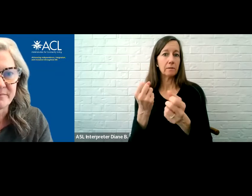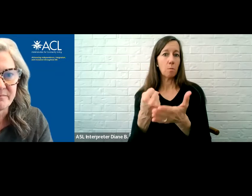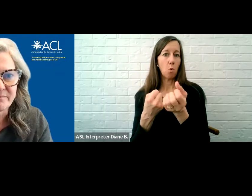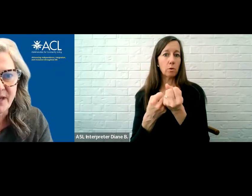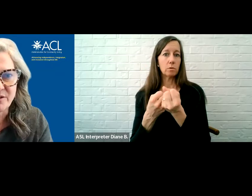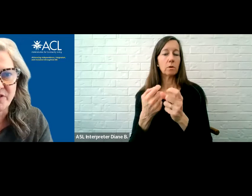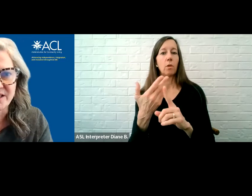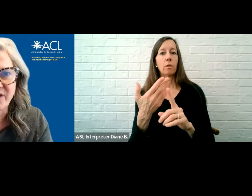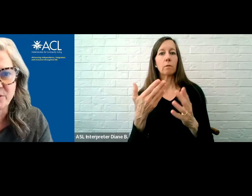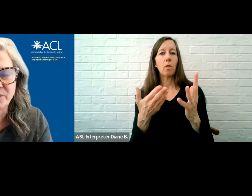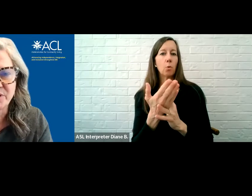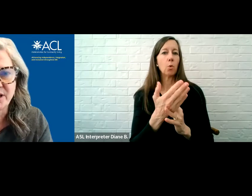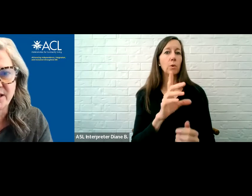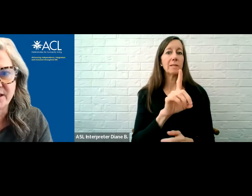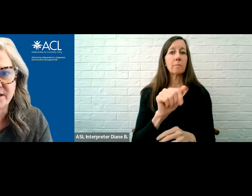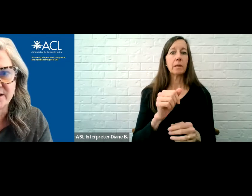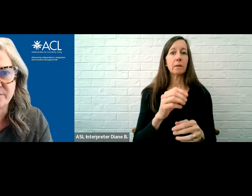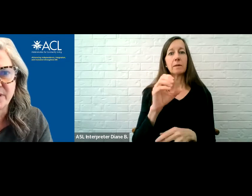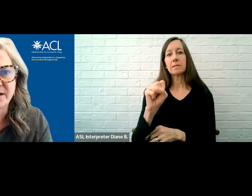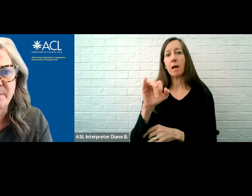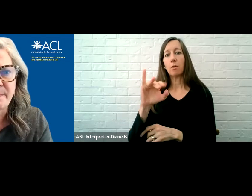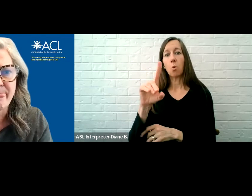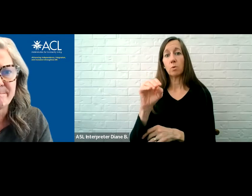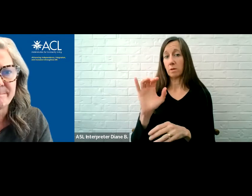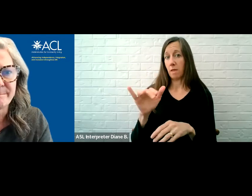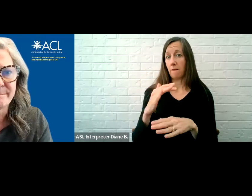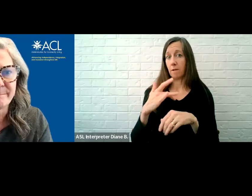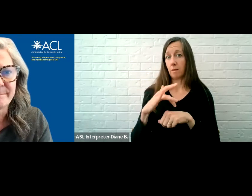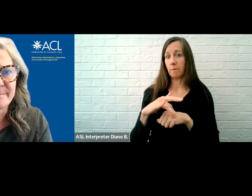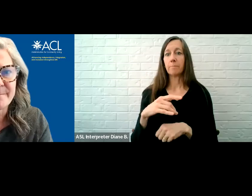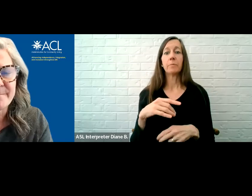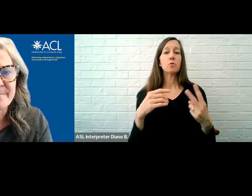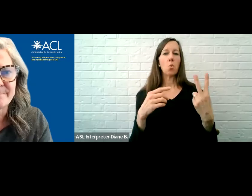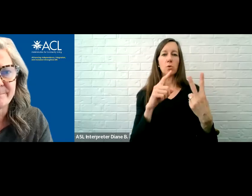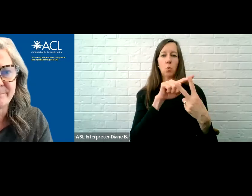I don't know if that's available. So 2 parts, 2. Part. Answer to your question. First of all,